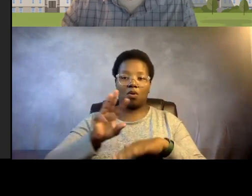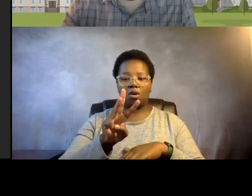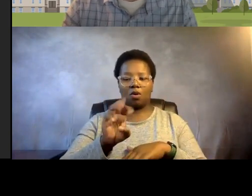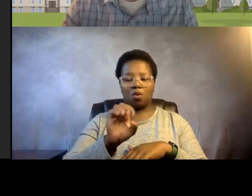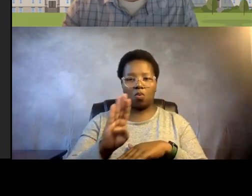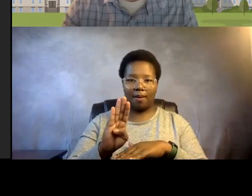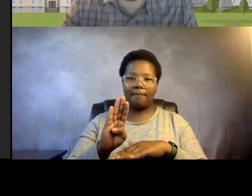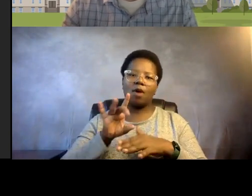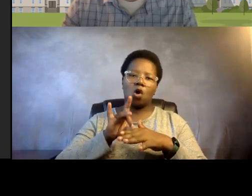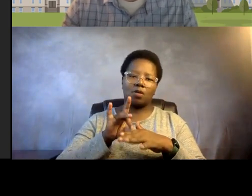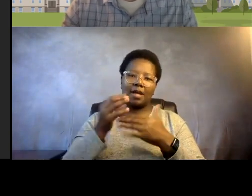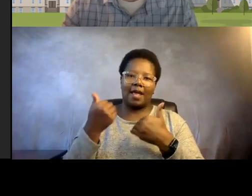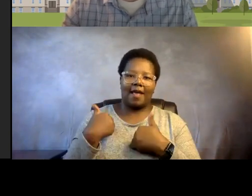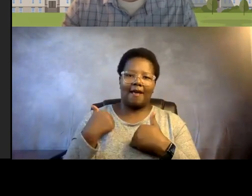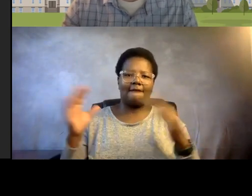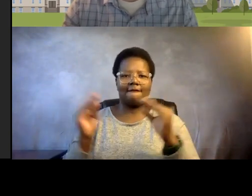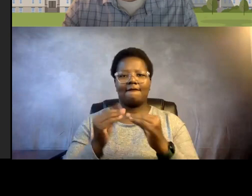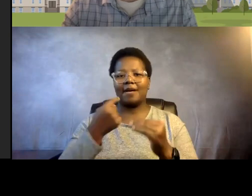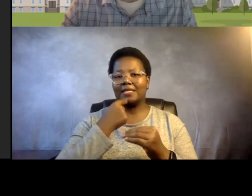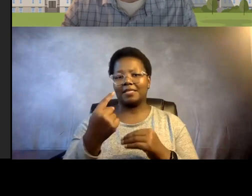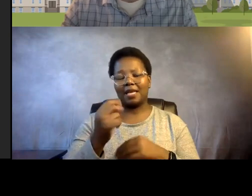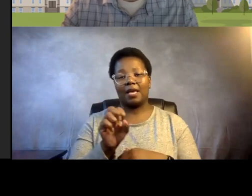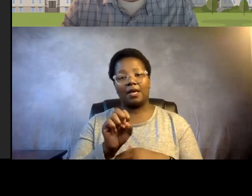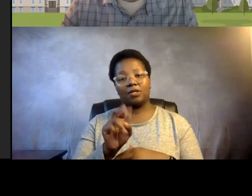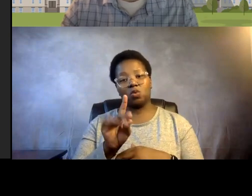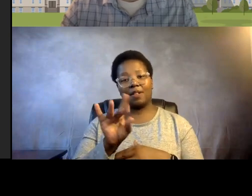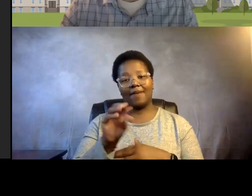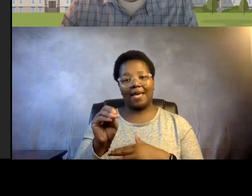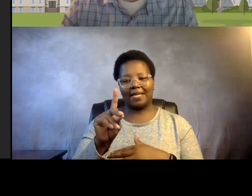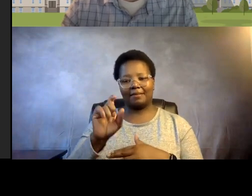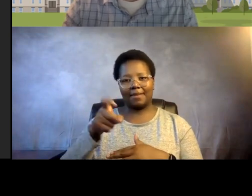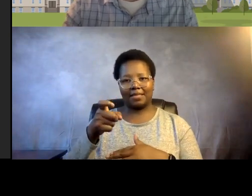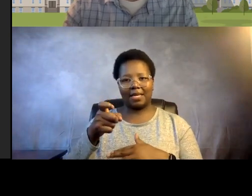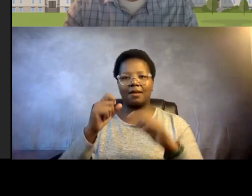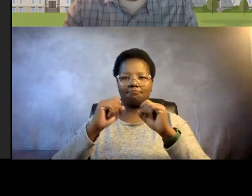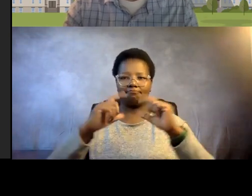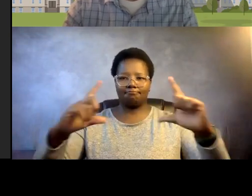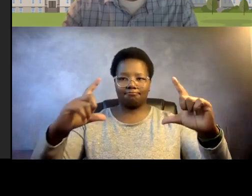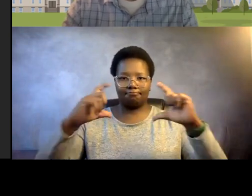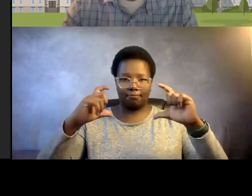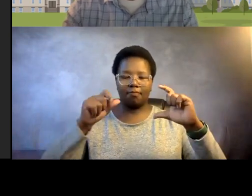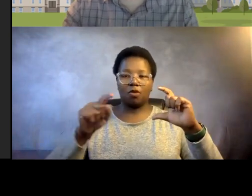that testing it at 1280 pixels width, and you can do that find that browser width using DevTools,